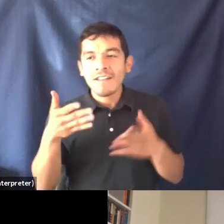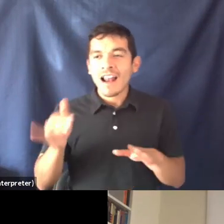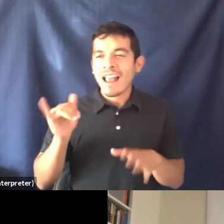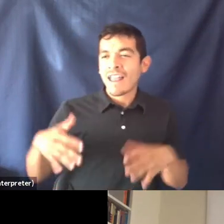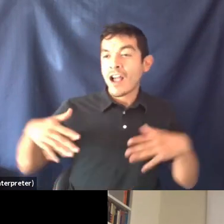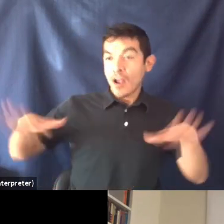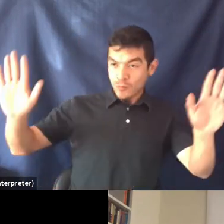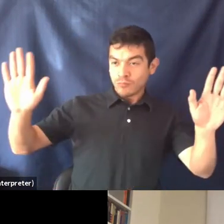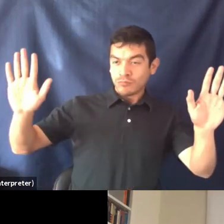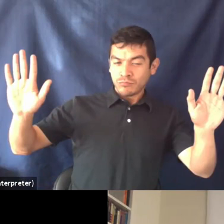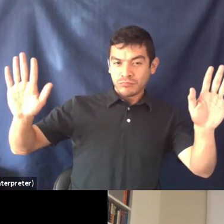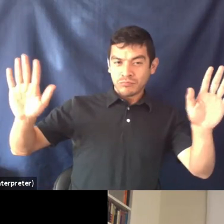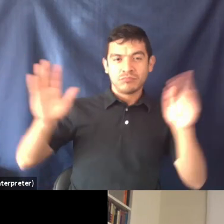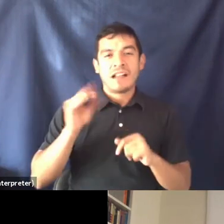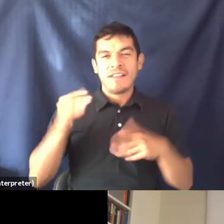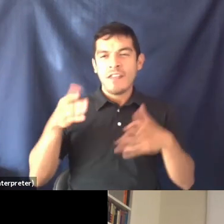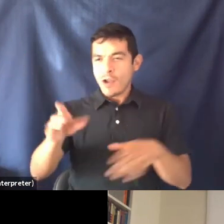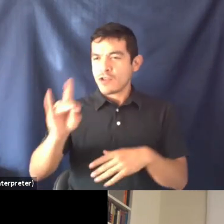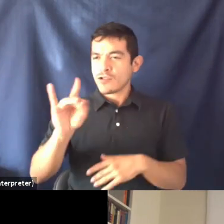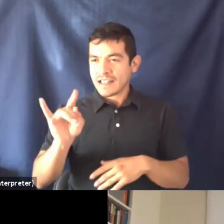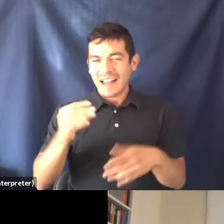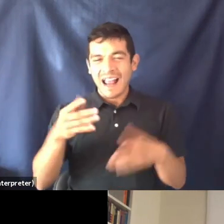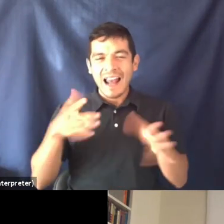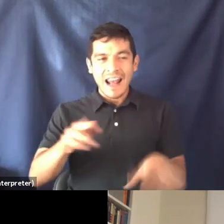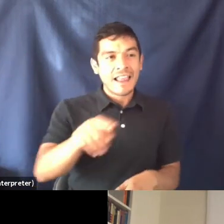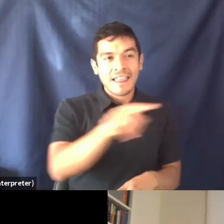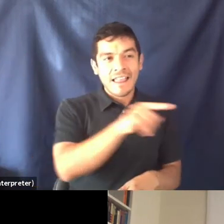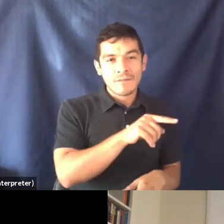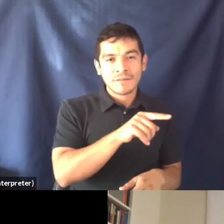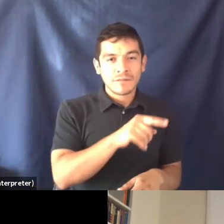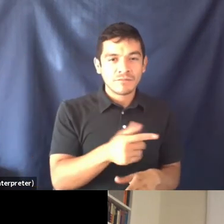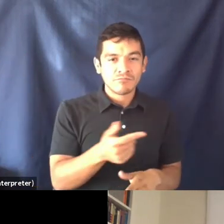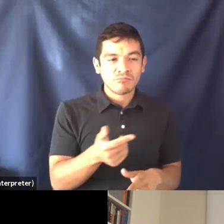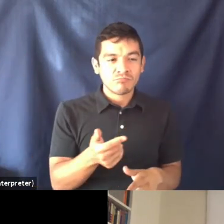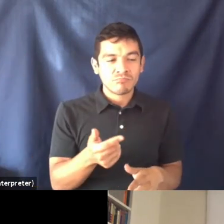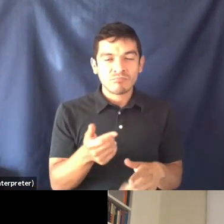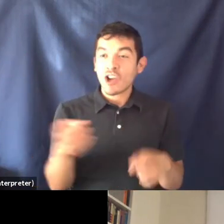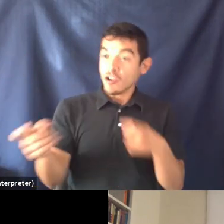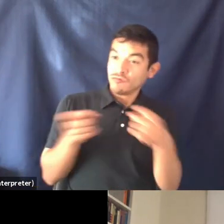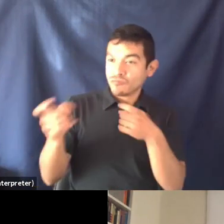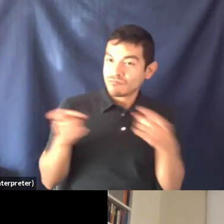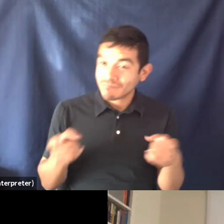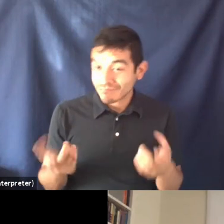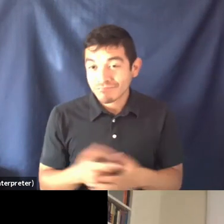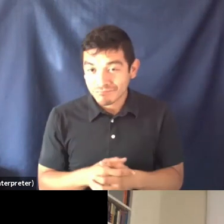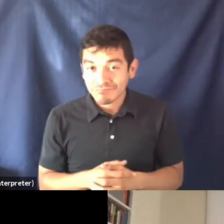and the way in which you did and just kind of letting them dictate that must be hard for a filmmaker